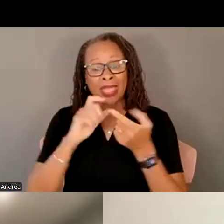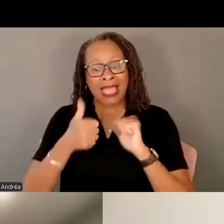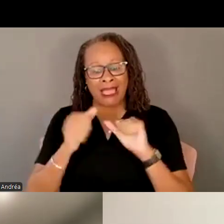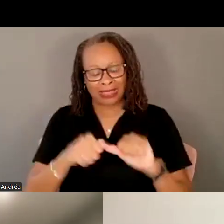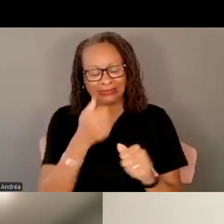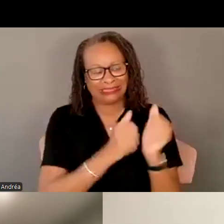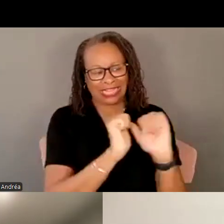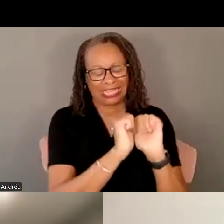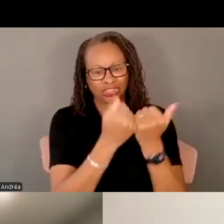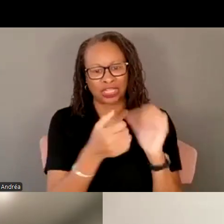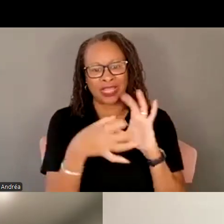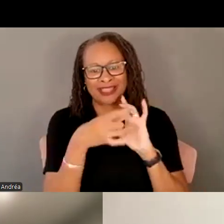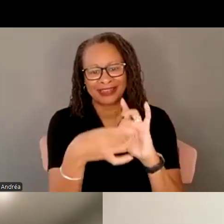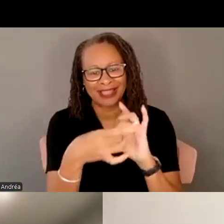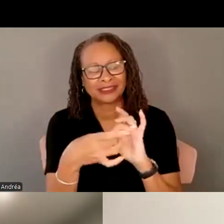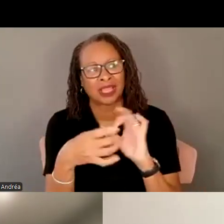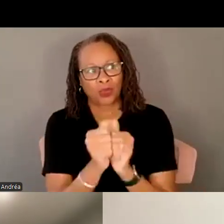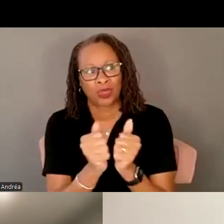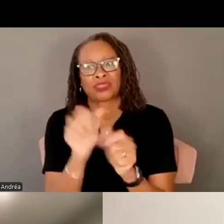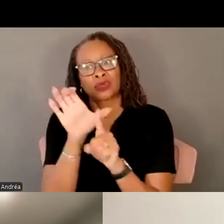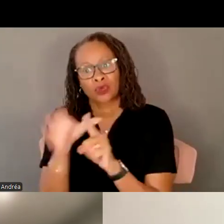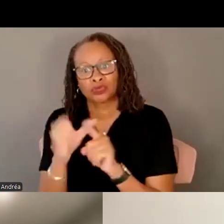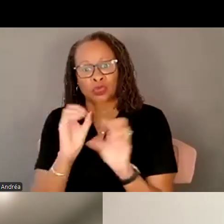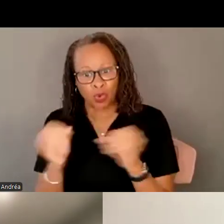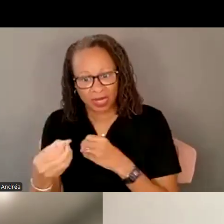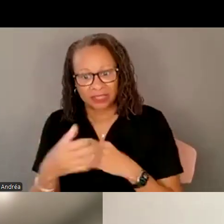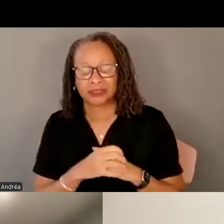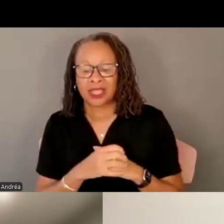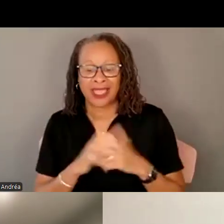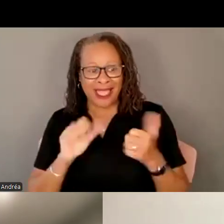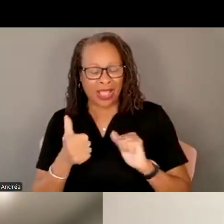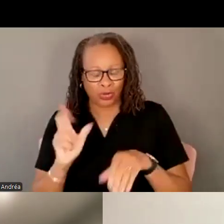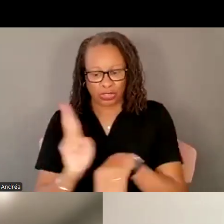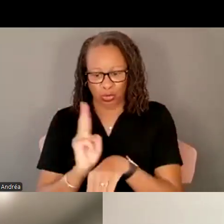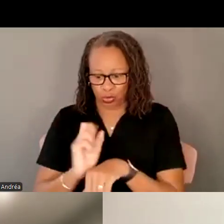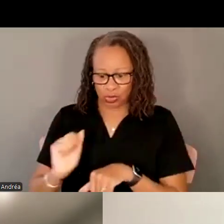connect with cultural organizations? How can we leverage all the opportunities